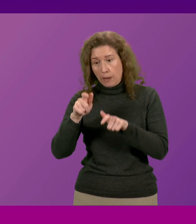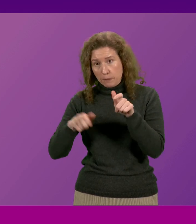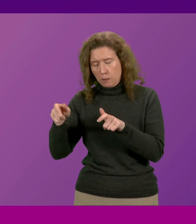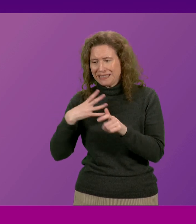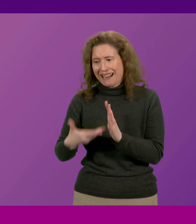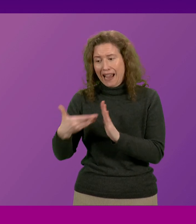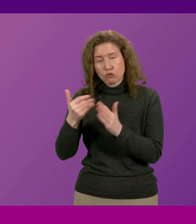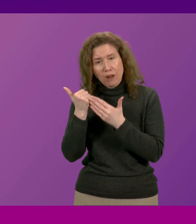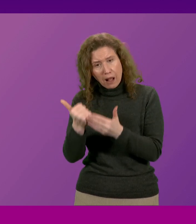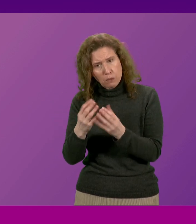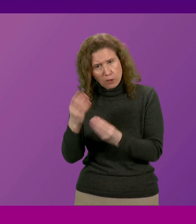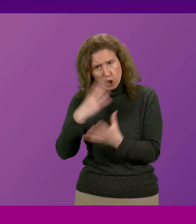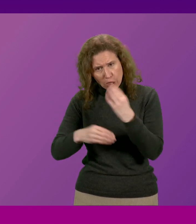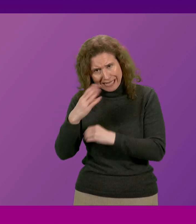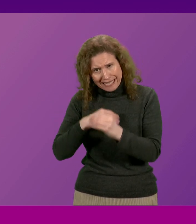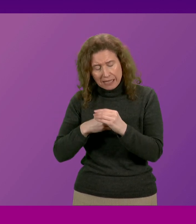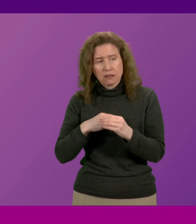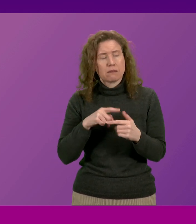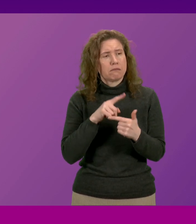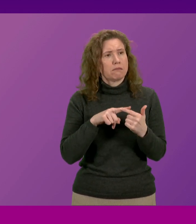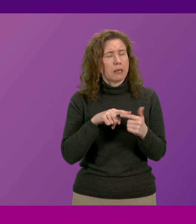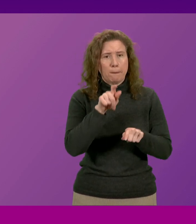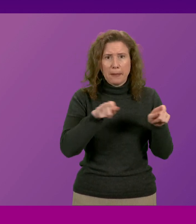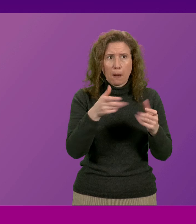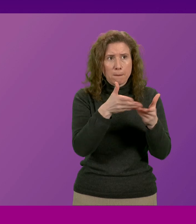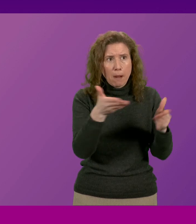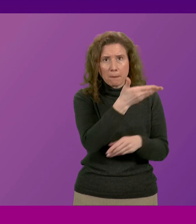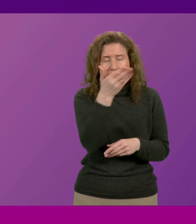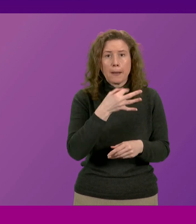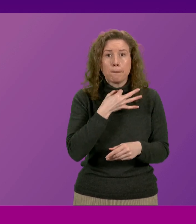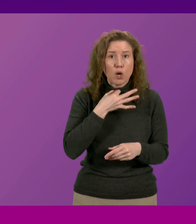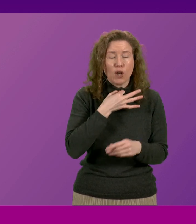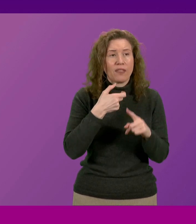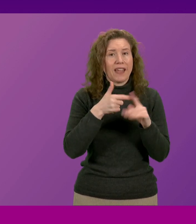help with their learning, and when members of the public across Perth and Kinross are